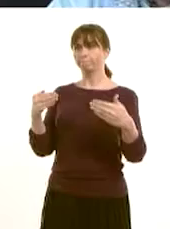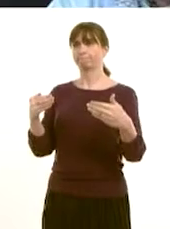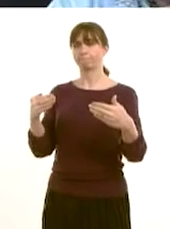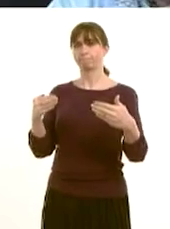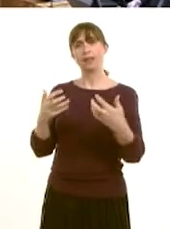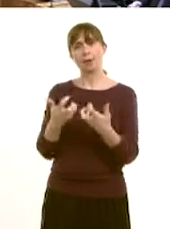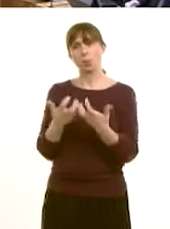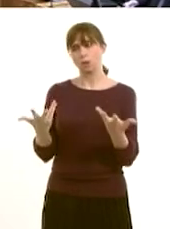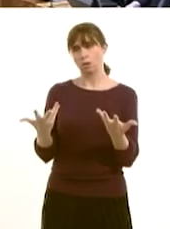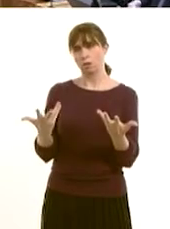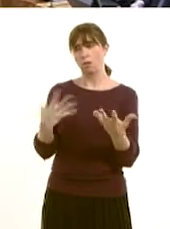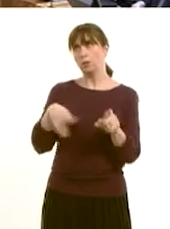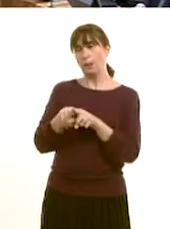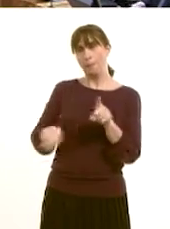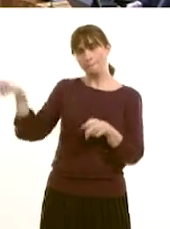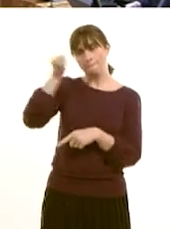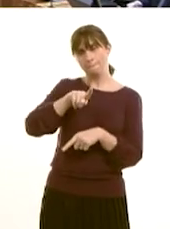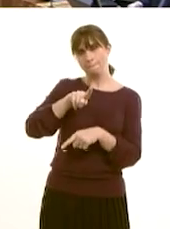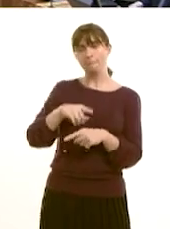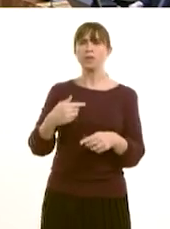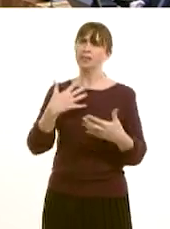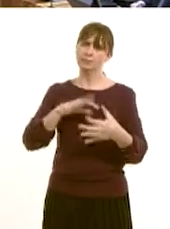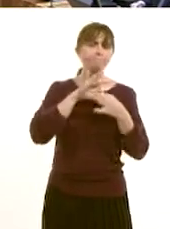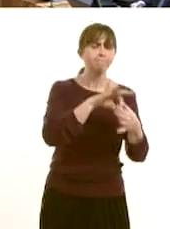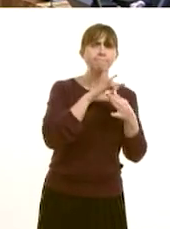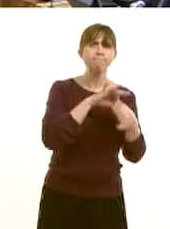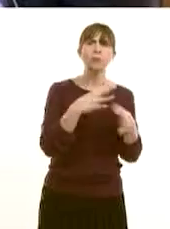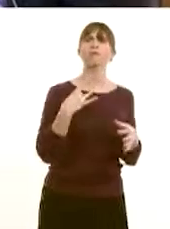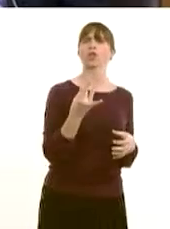Carwyn Jones: Well, weíre working with the voluntary sector particularly, thatís important,